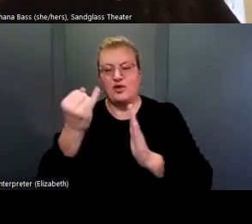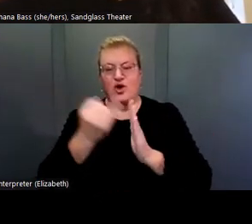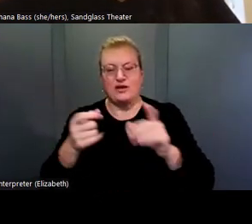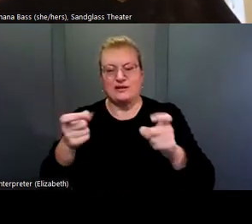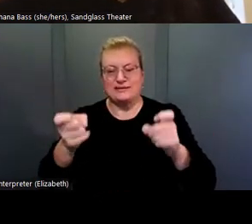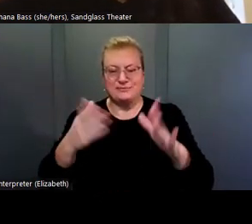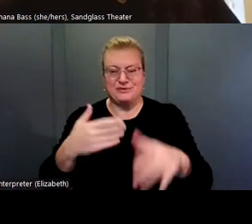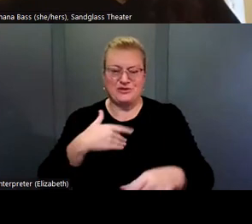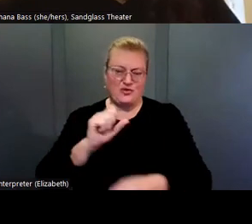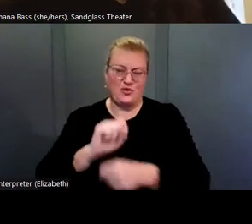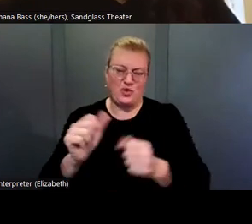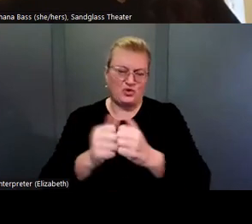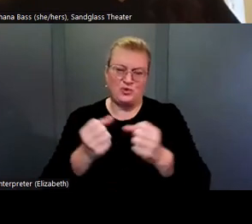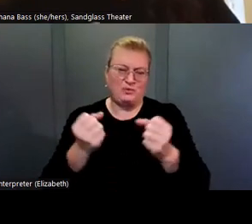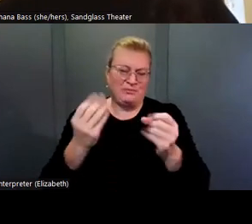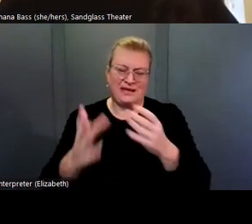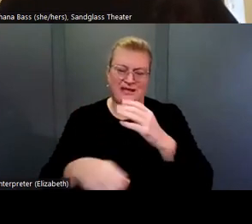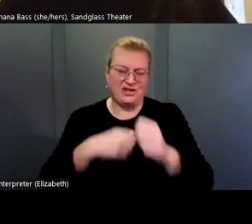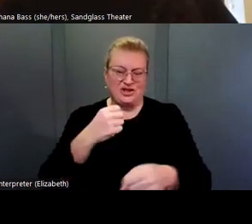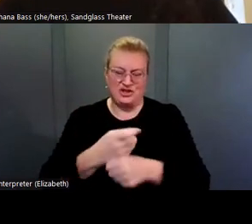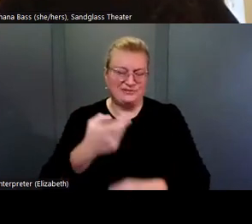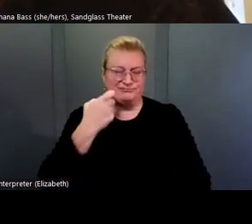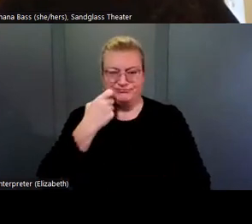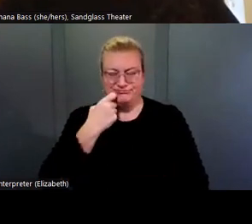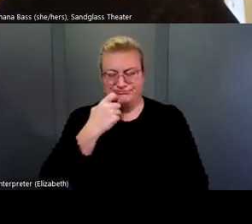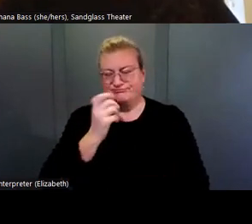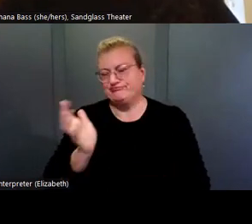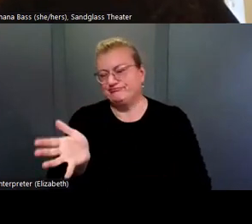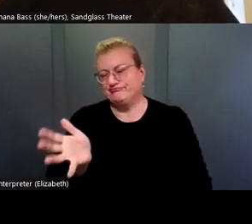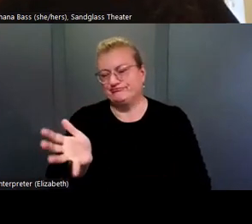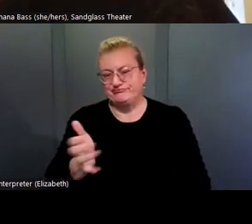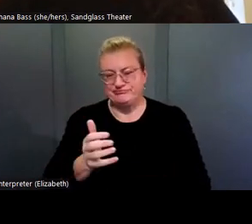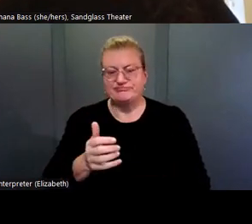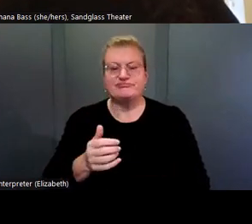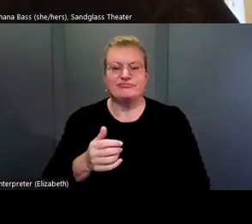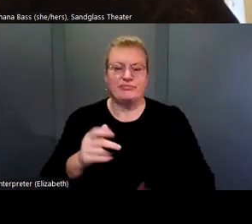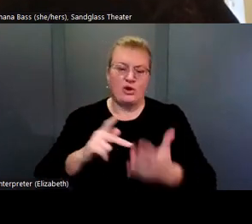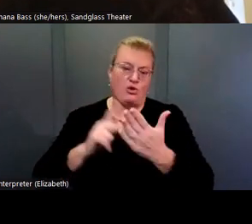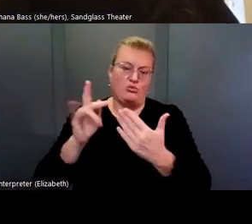for many years the other day, and she had her projects that she was pitching.